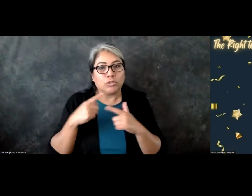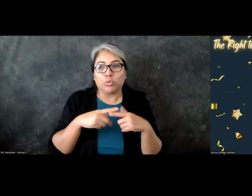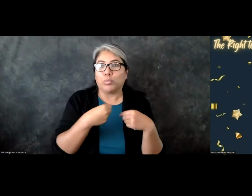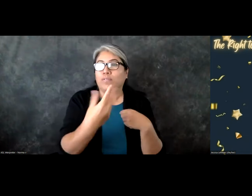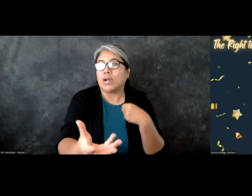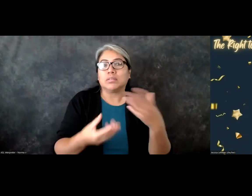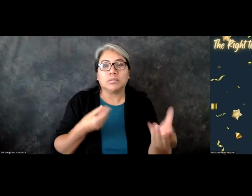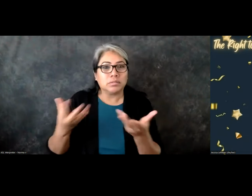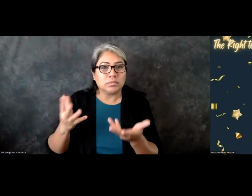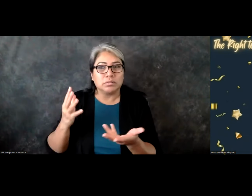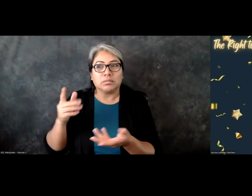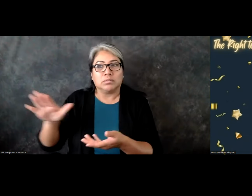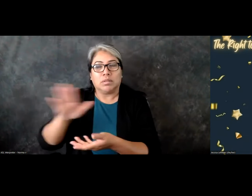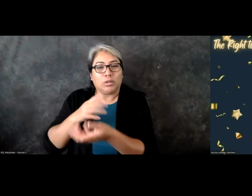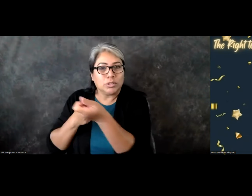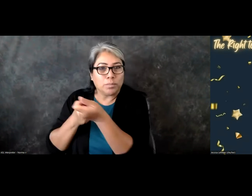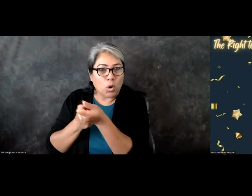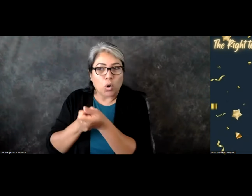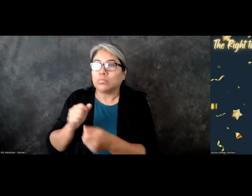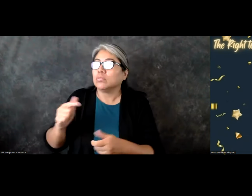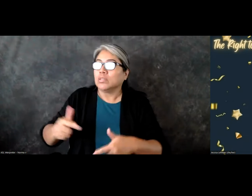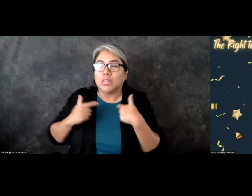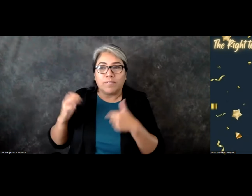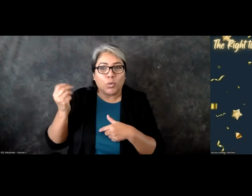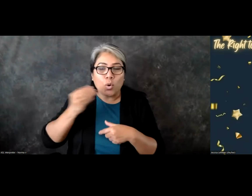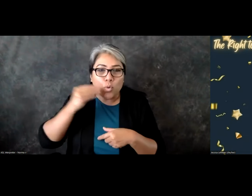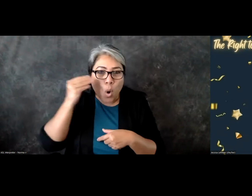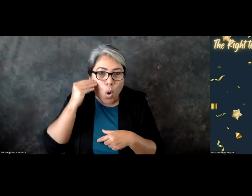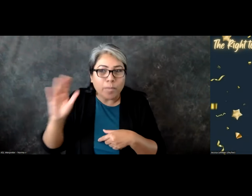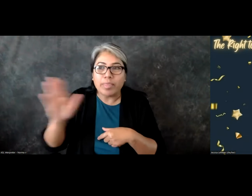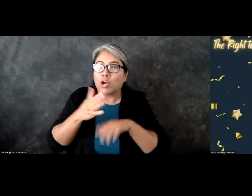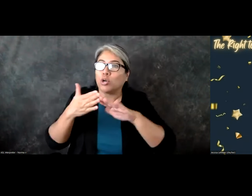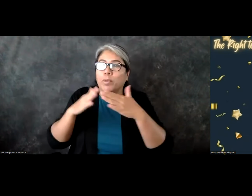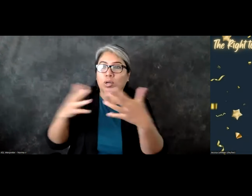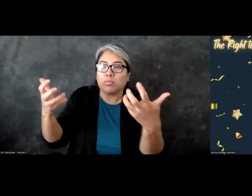disabilities have the right to live in the community and that governments are responsible for providing the supports